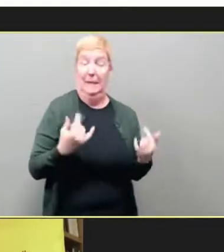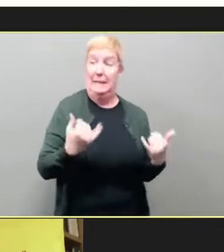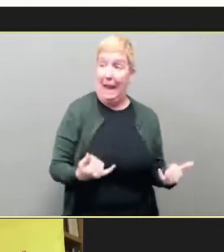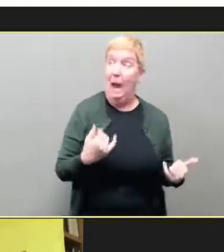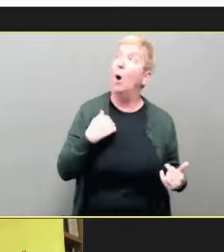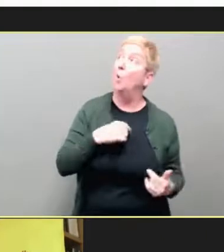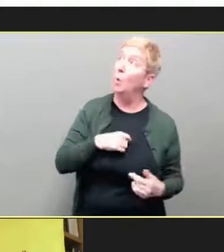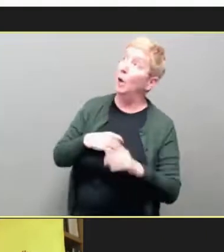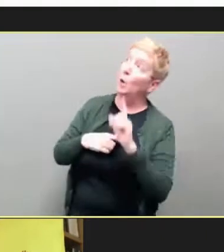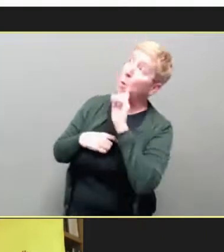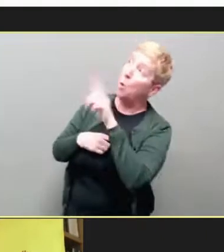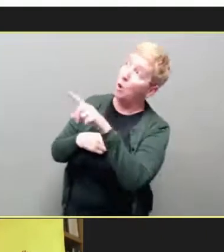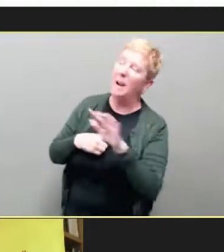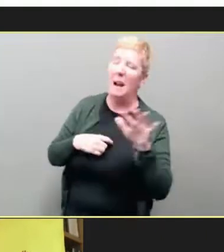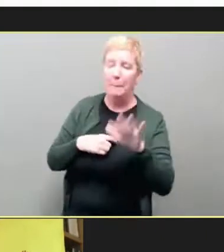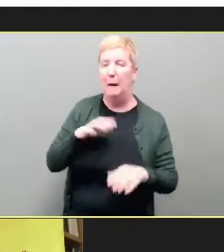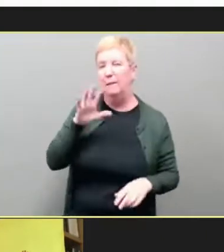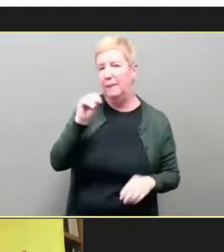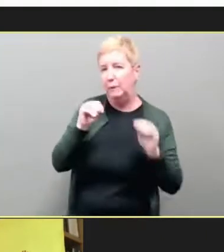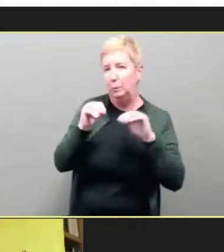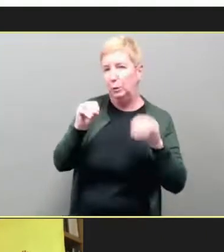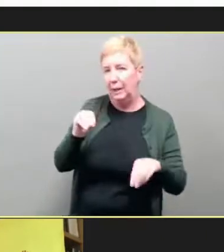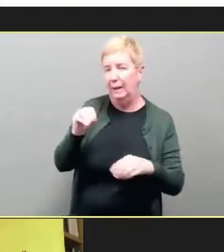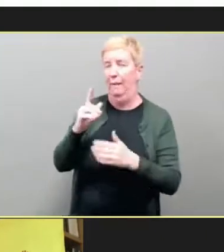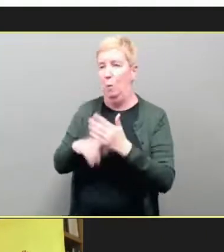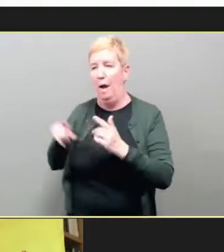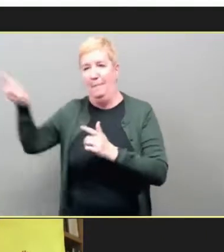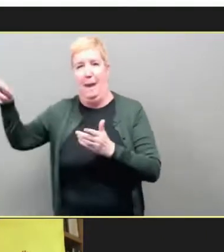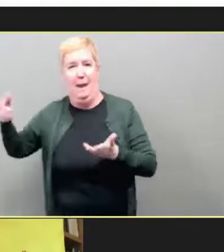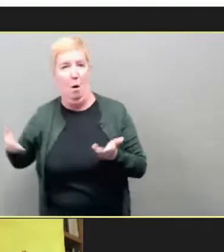but we're gonna up that by these efforts that we have been working with